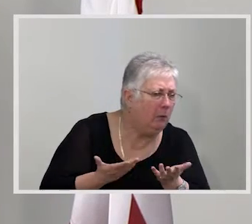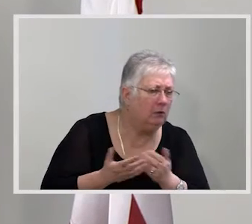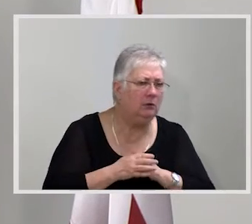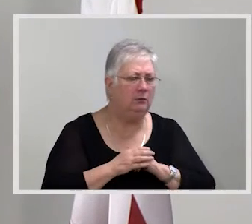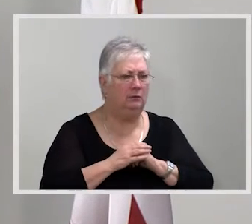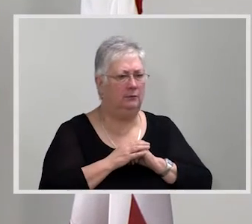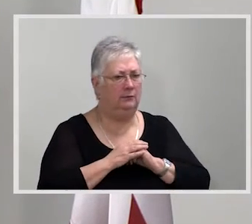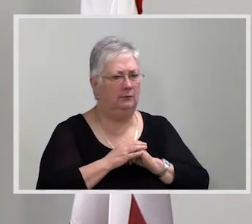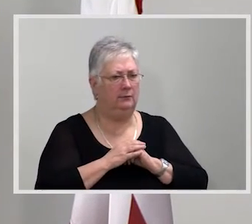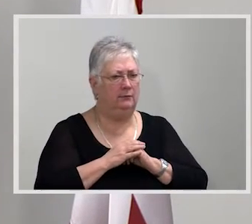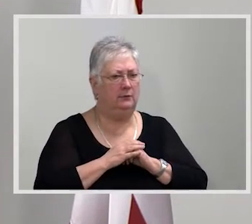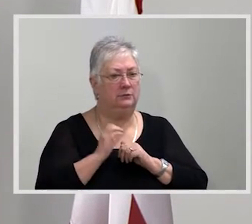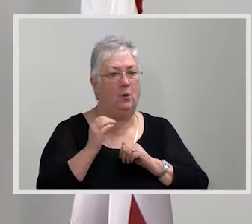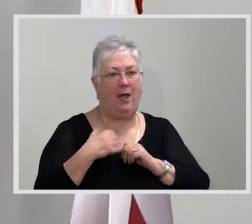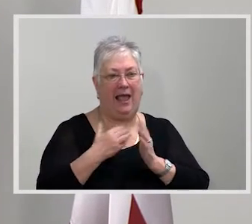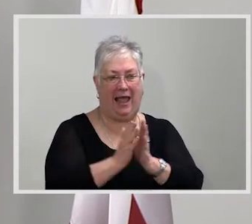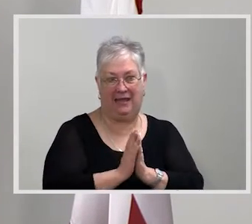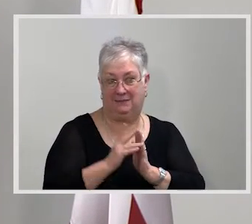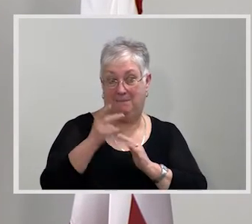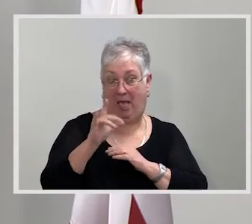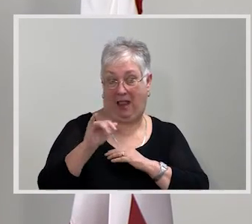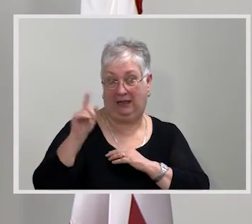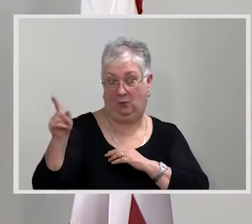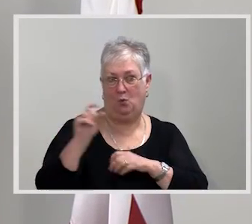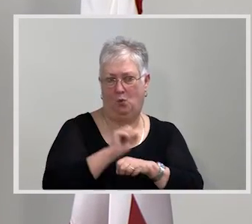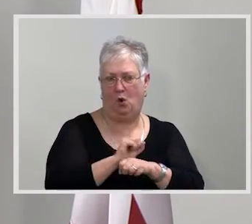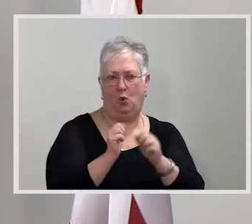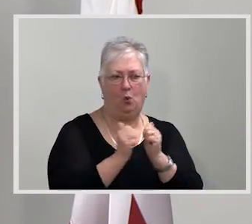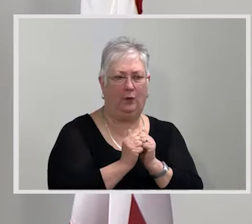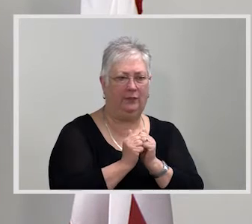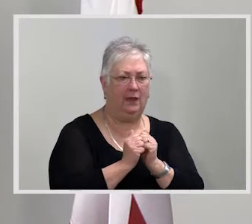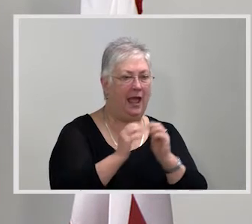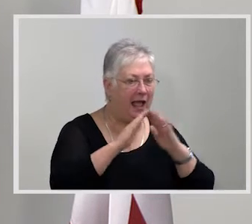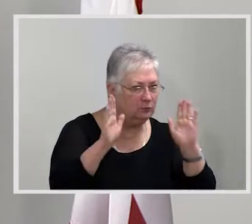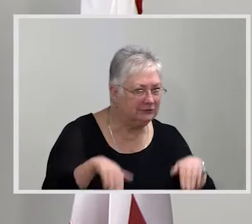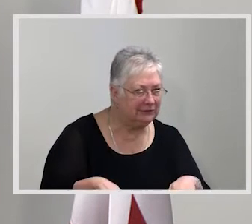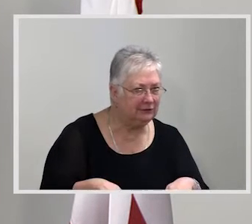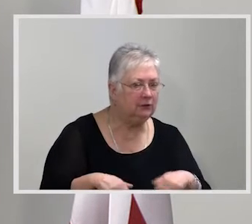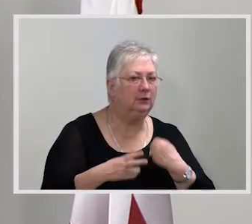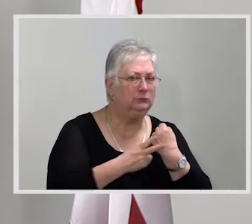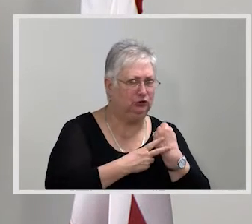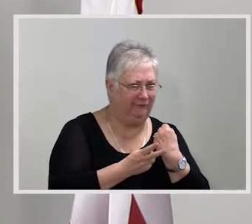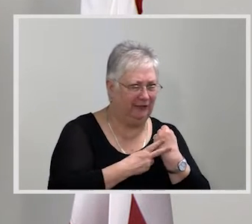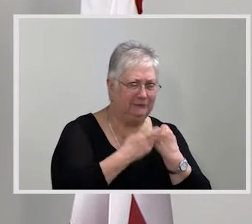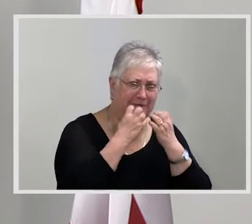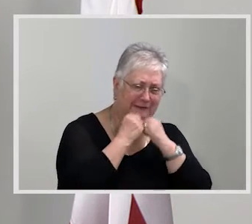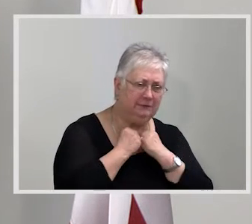COUNCIL ON A HOUSING PRESERVATION STRIKE FORCE. AND I'M GOING TO DWELL ON THIS FOR A MOMENT BECAUSE I THINK